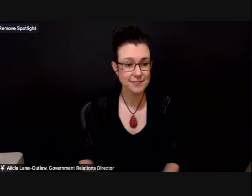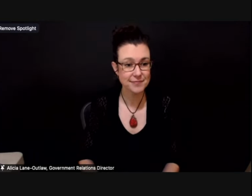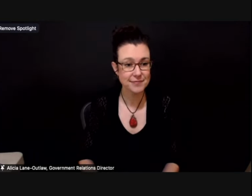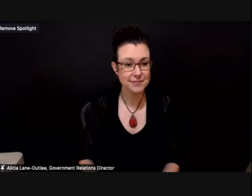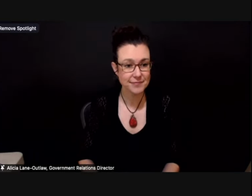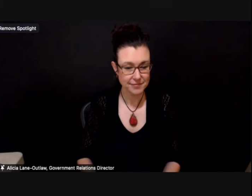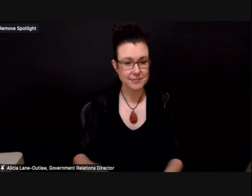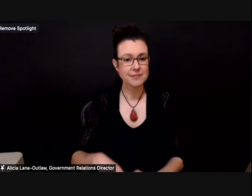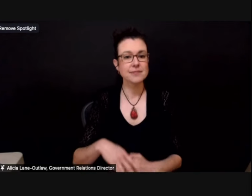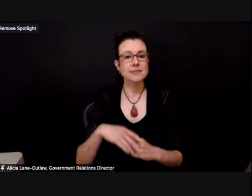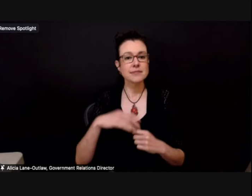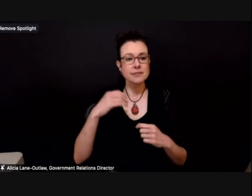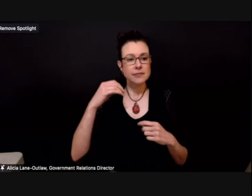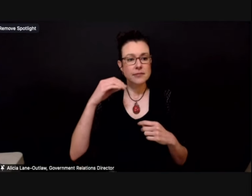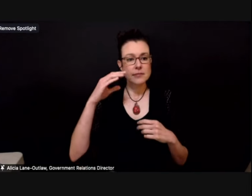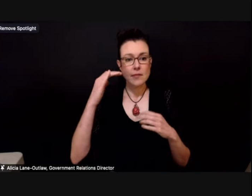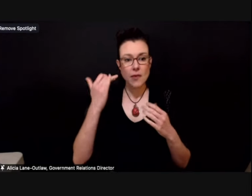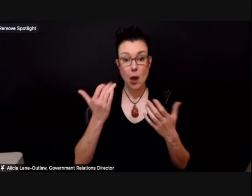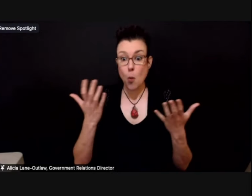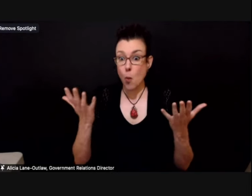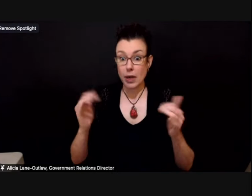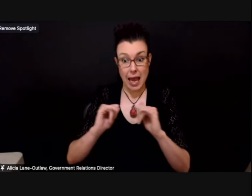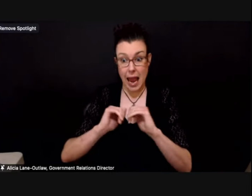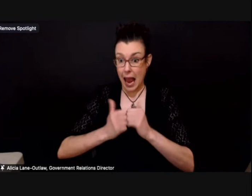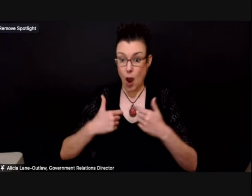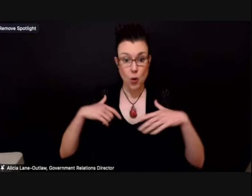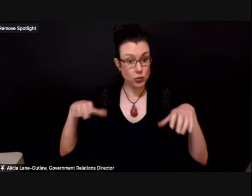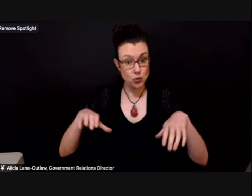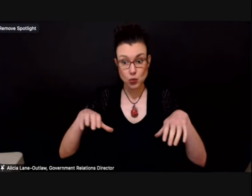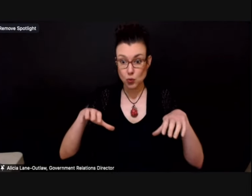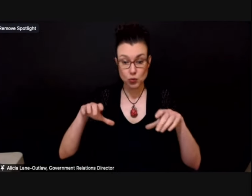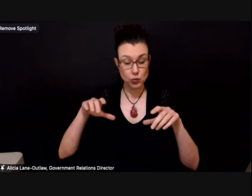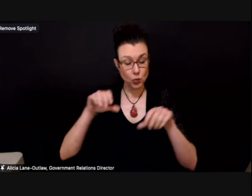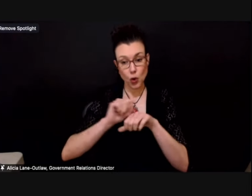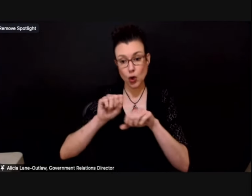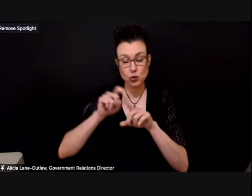Next I will explain how we plan to accomplish these goals.